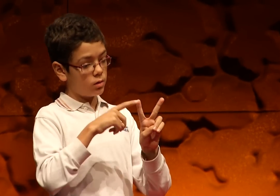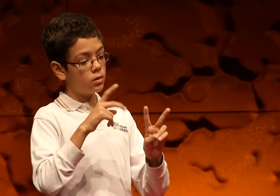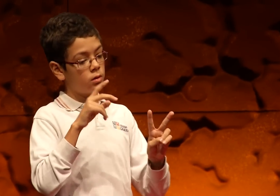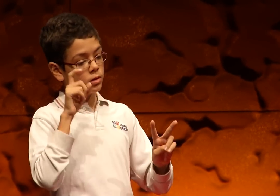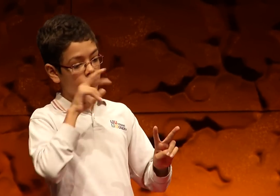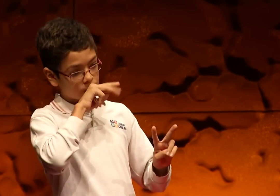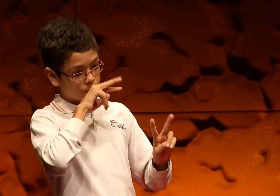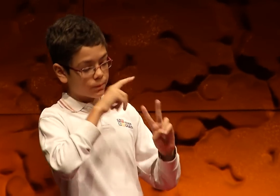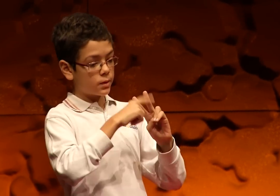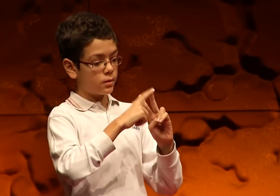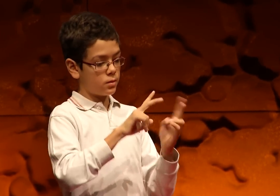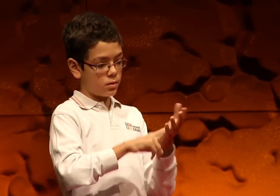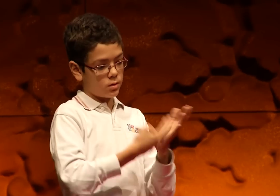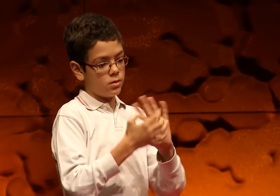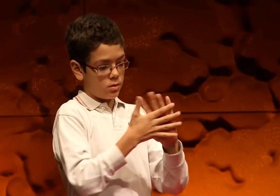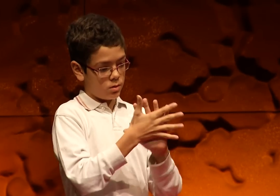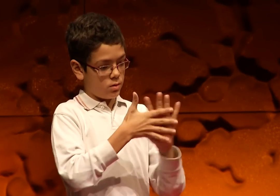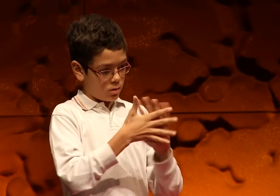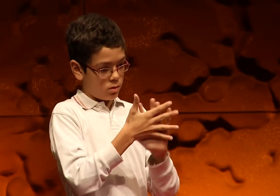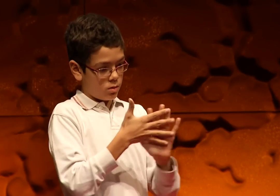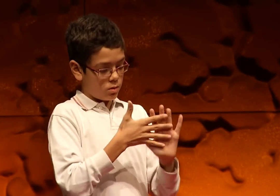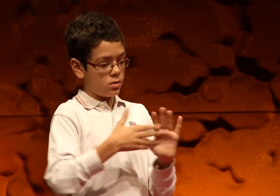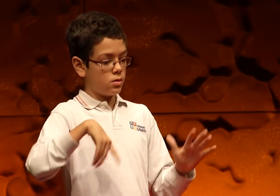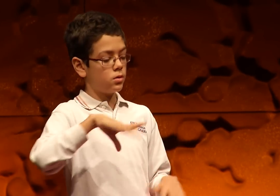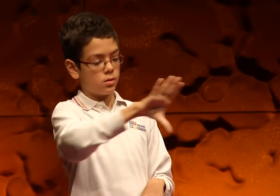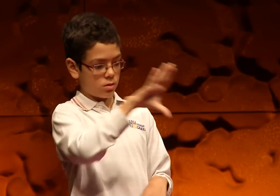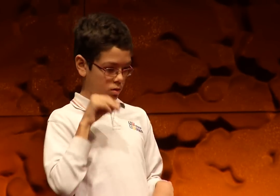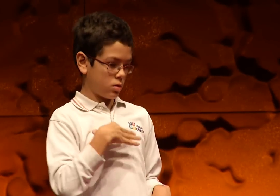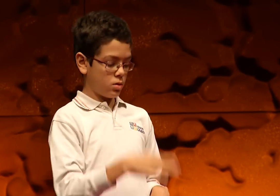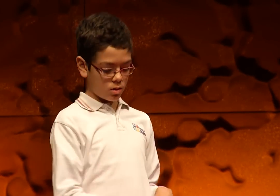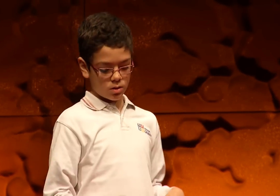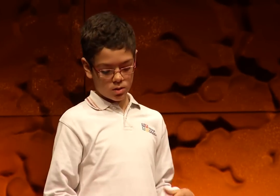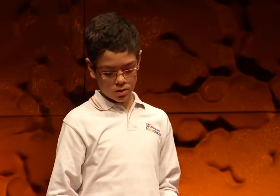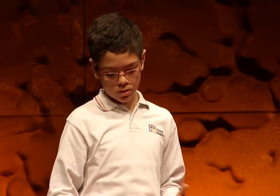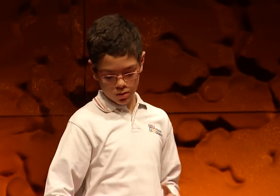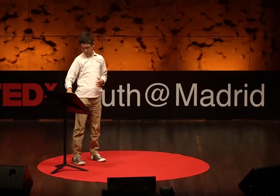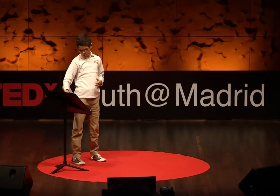We always have two professors at Gaudem School. One who signs and one who speaks,